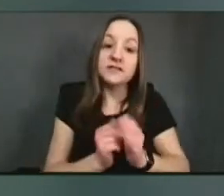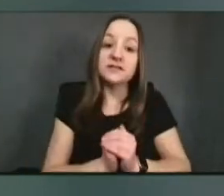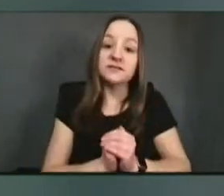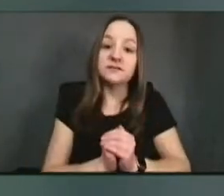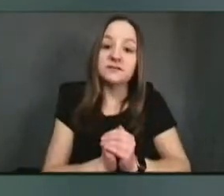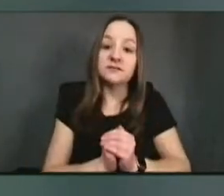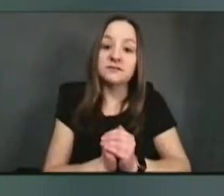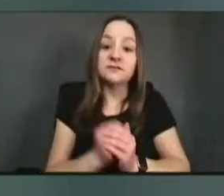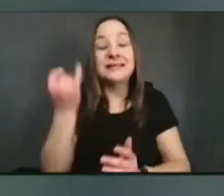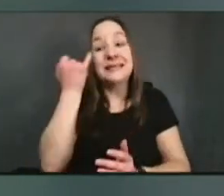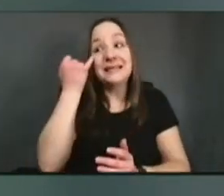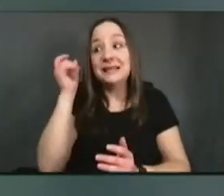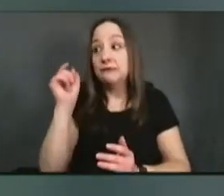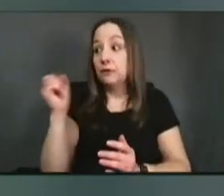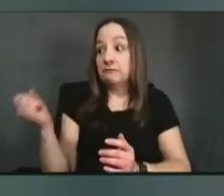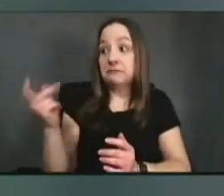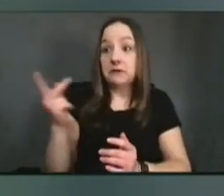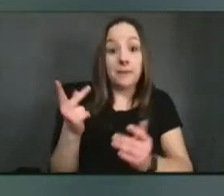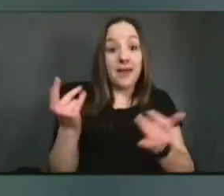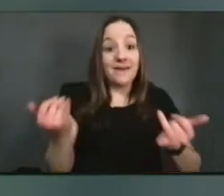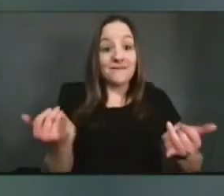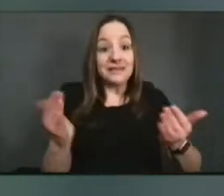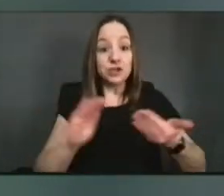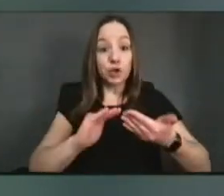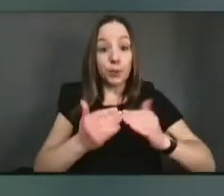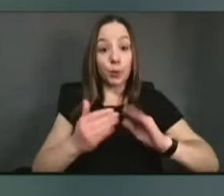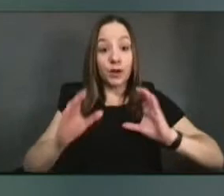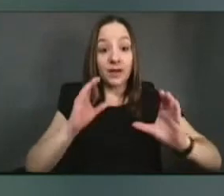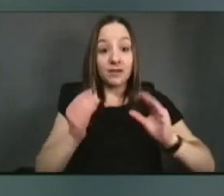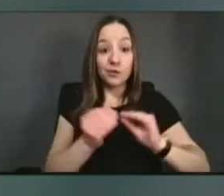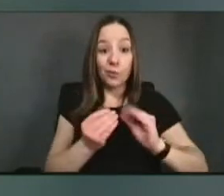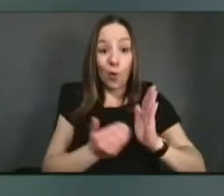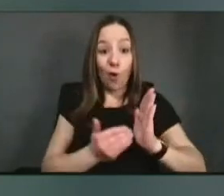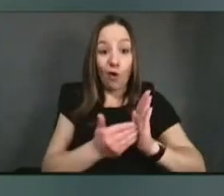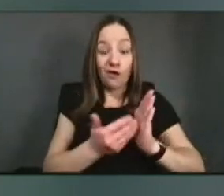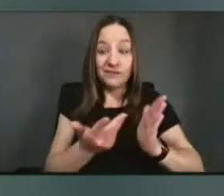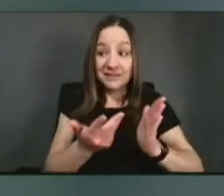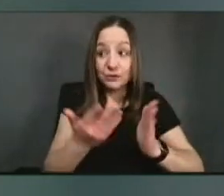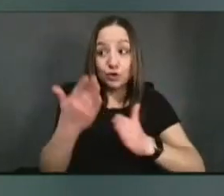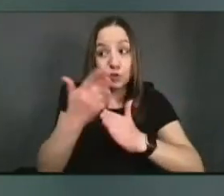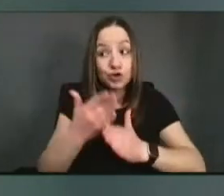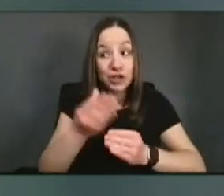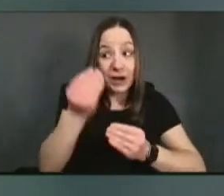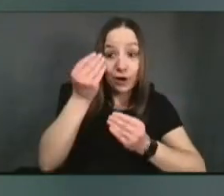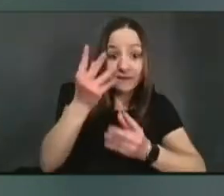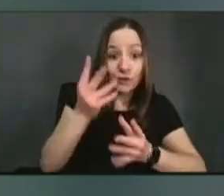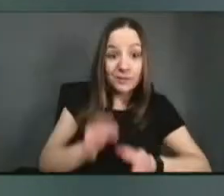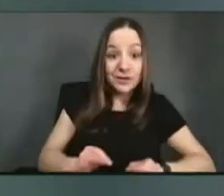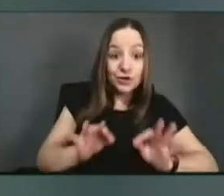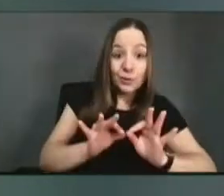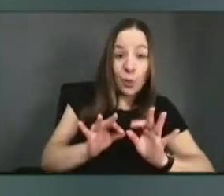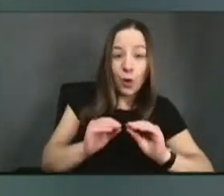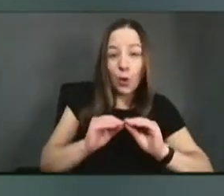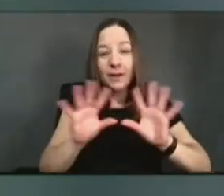continue to communicate often. If they need to come back on and have community conversations